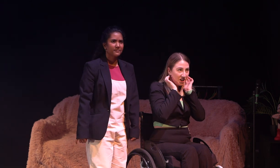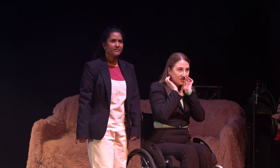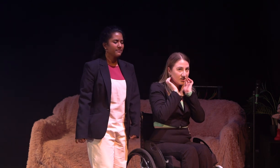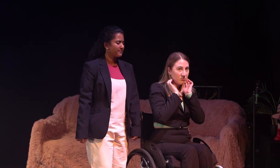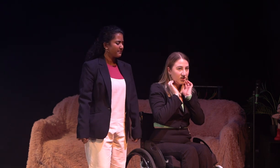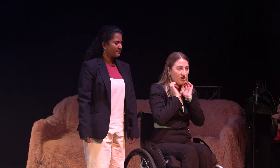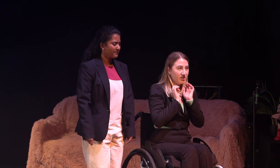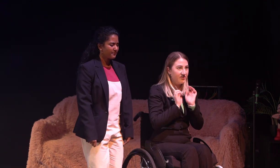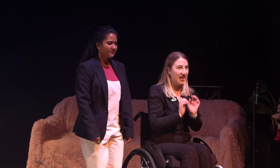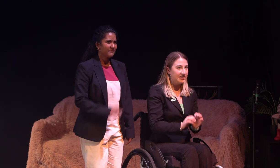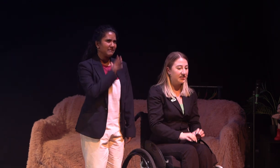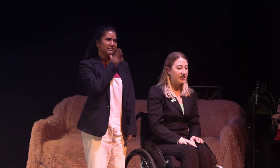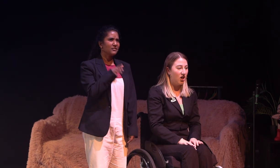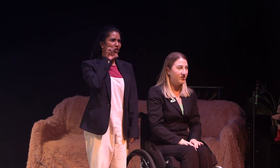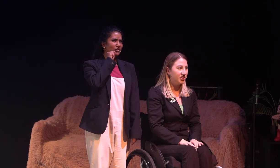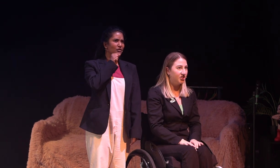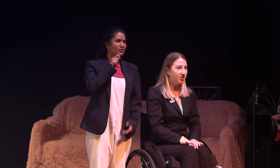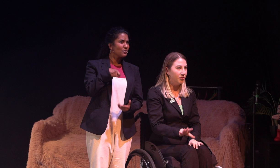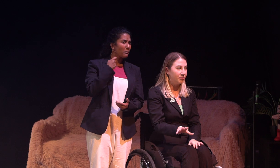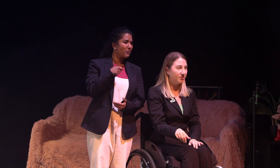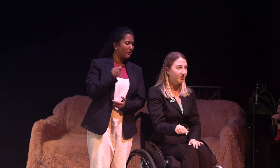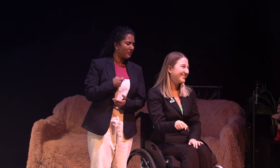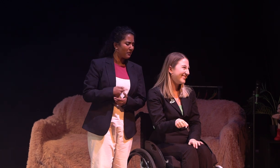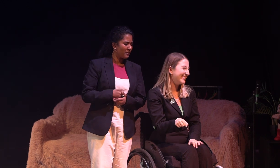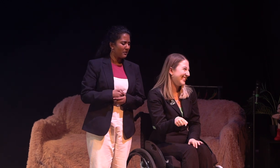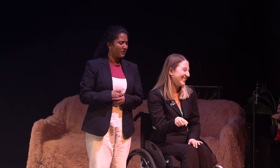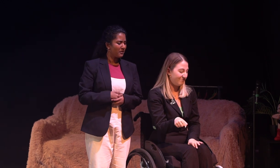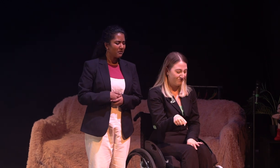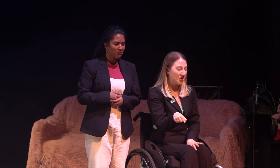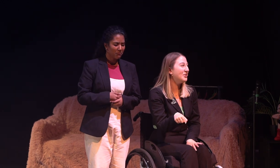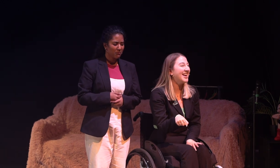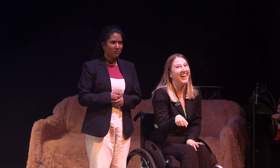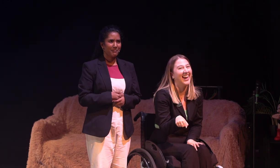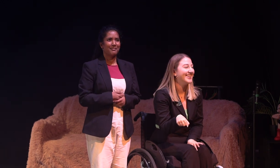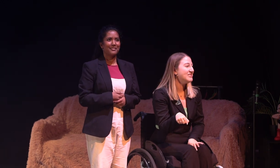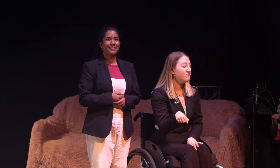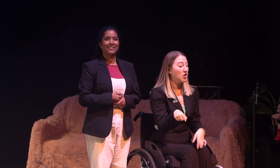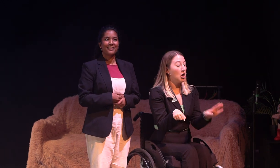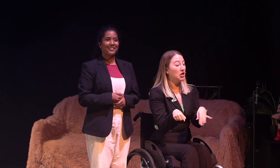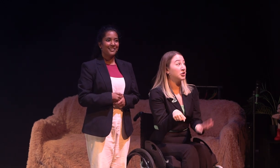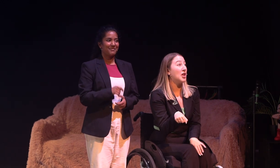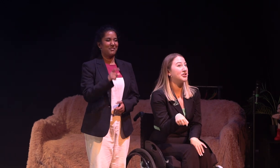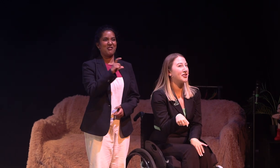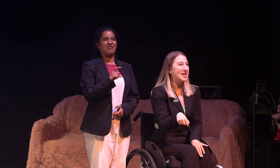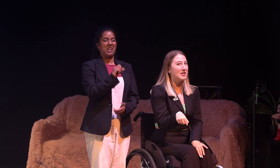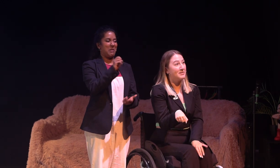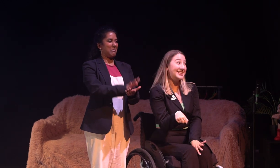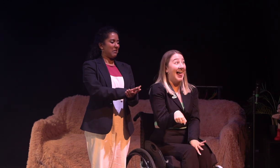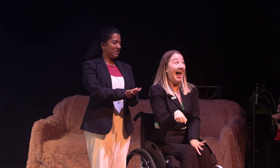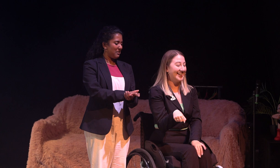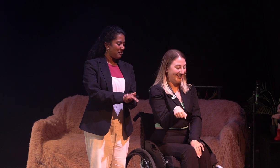But it's some sort of nasty orange soup with a splodge of cream in the middle.